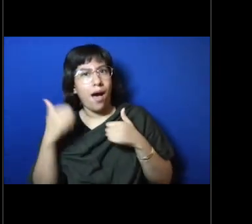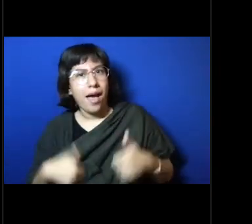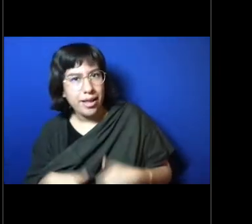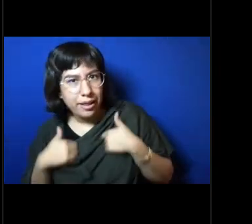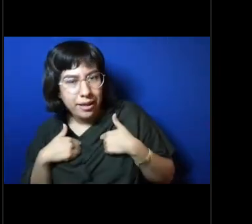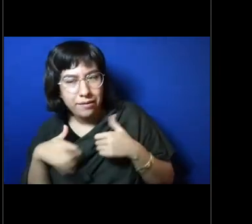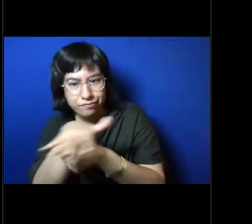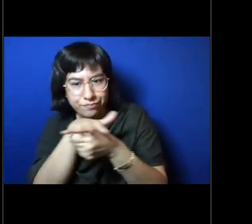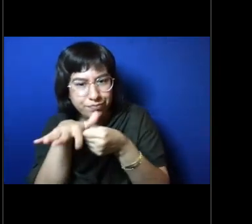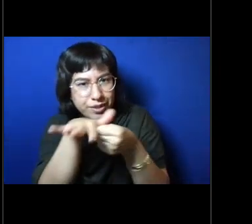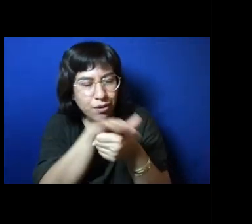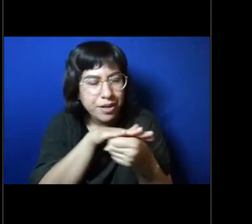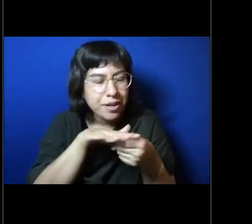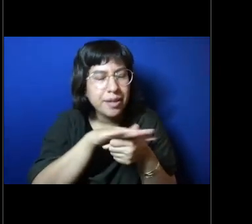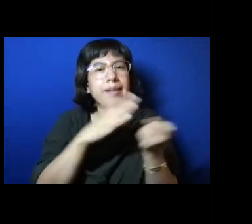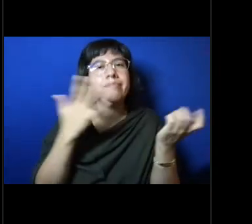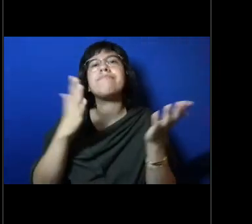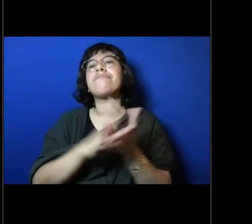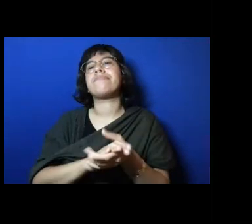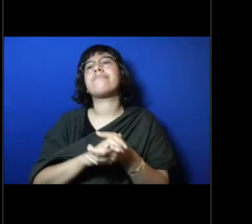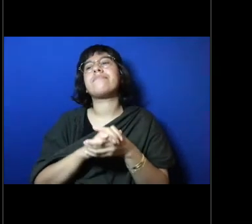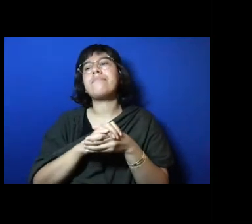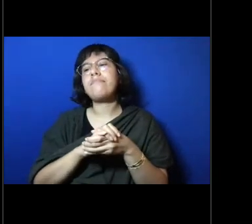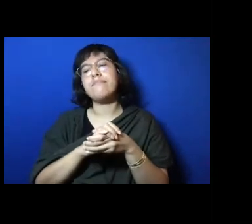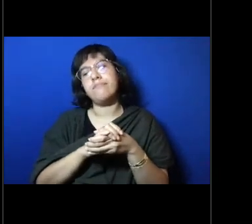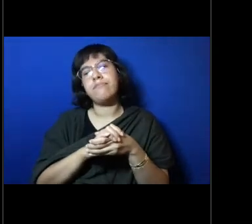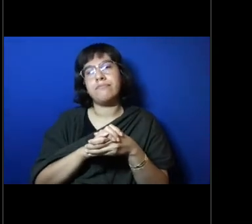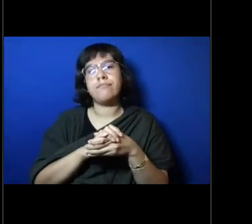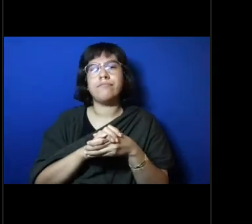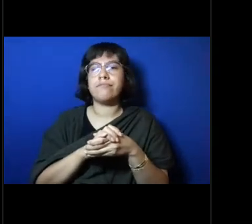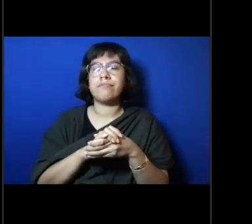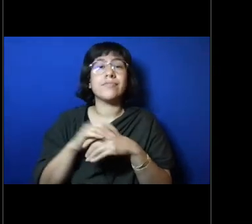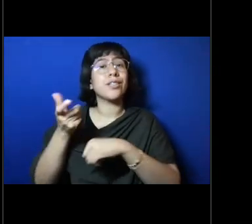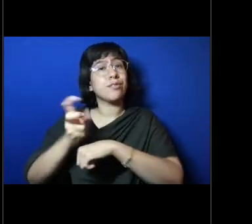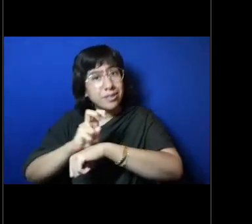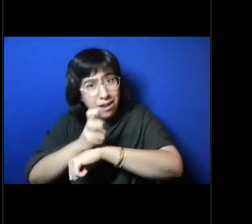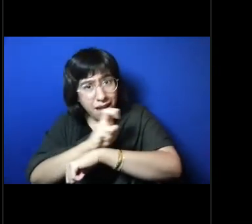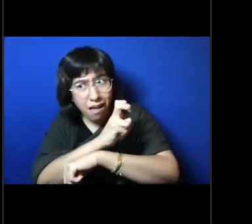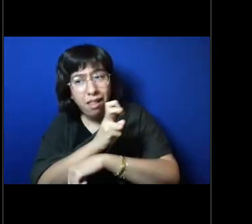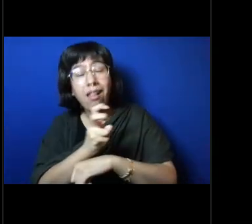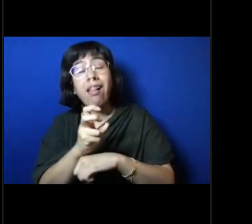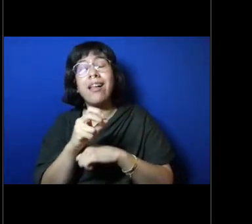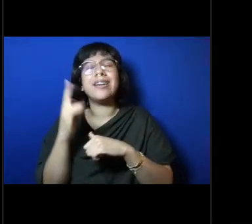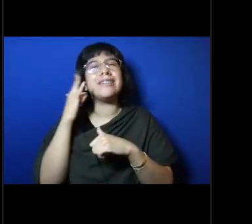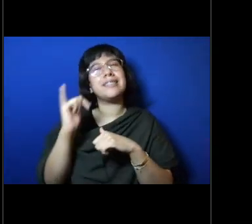And so they're a snail which makes them sound not that exciting